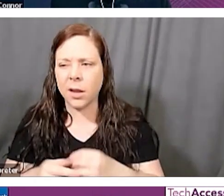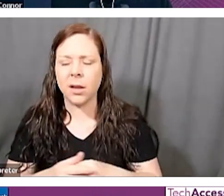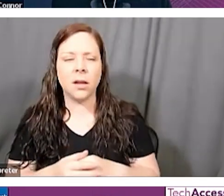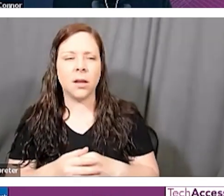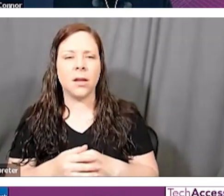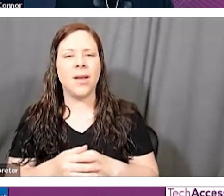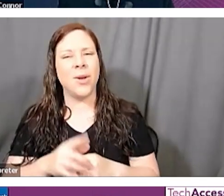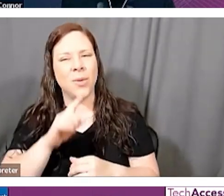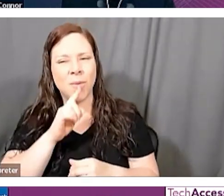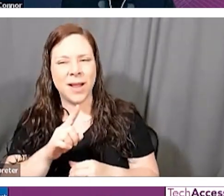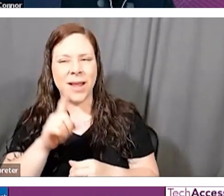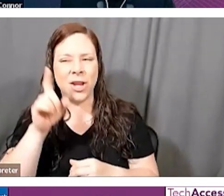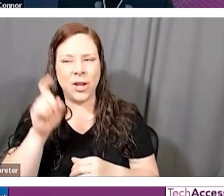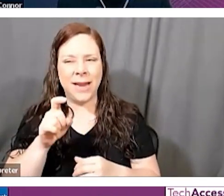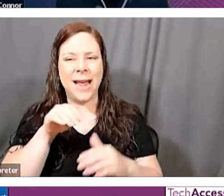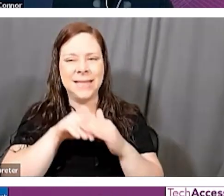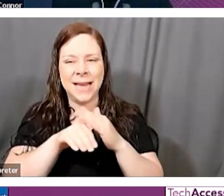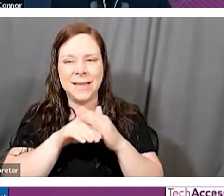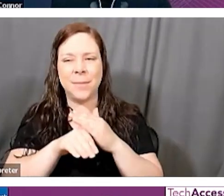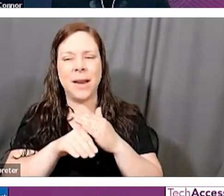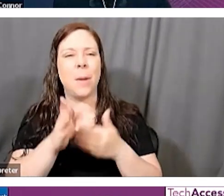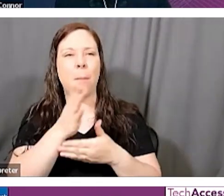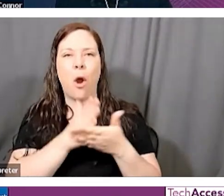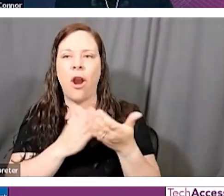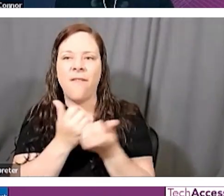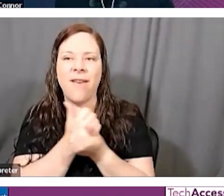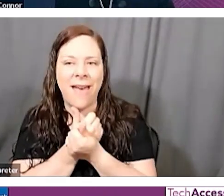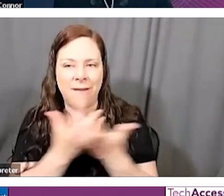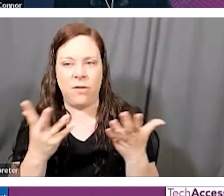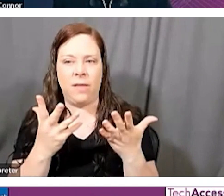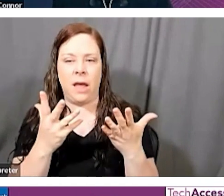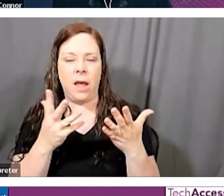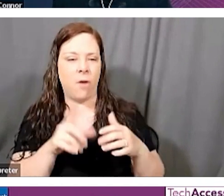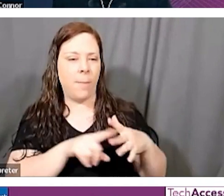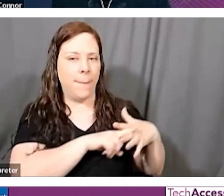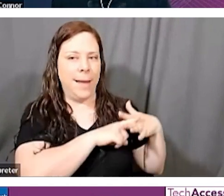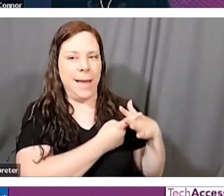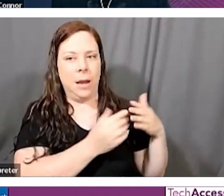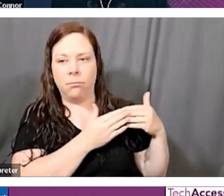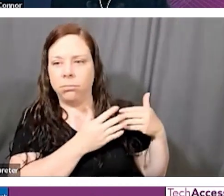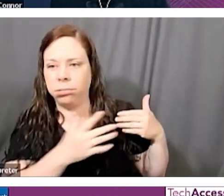let's make accessibility part of the flour that goes into everything, then that's gonna make a difference as well